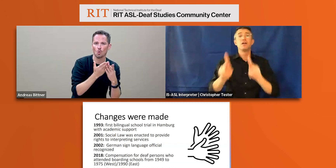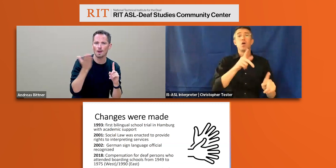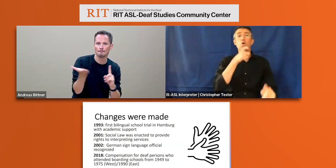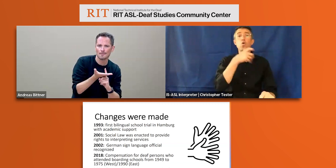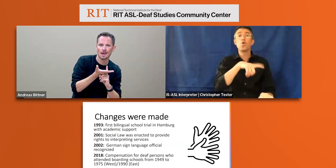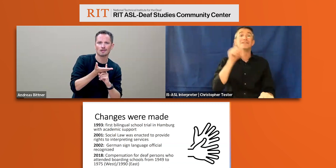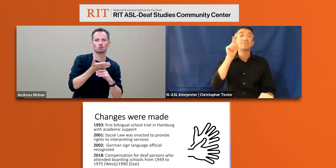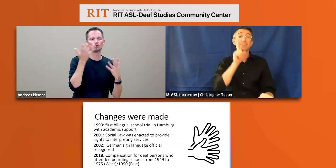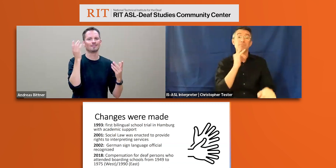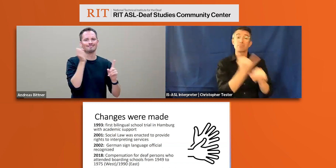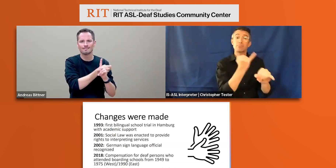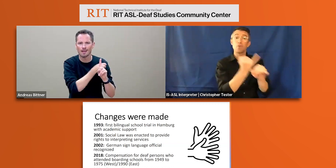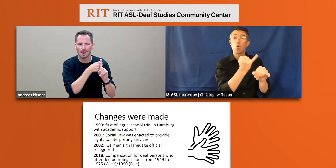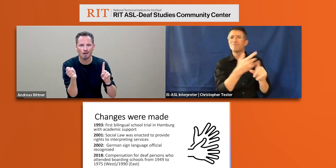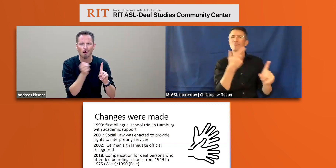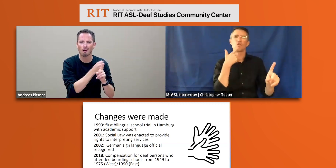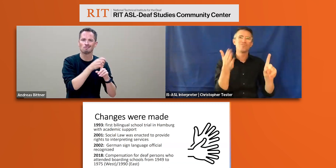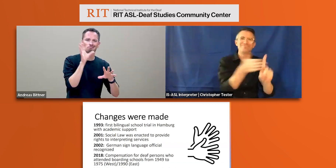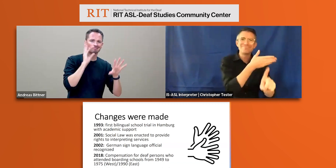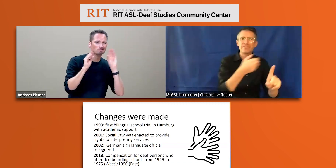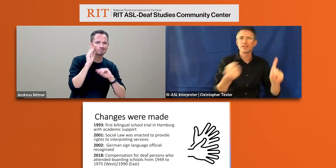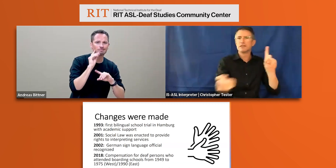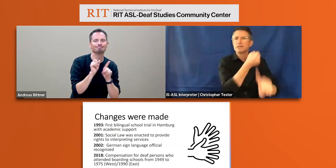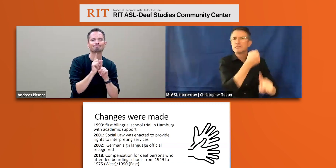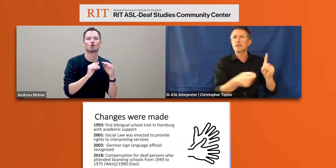The government provided compensation for deaf persons